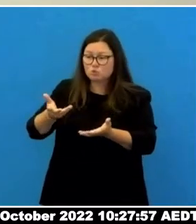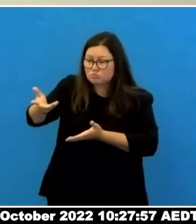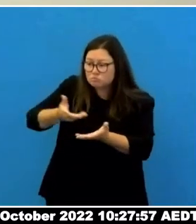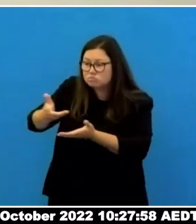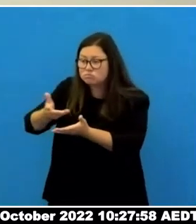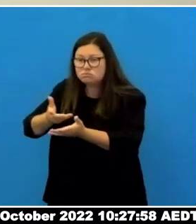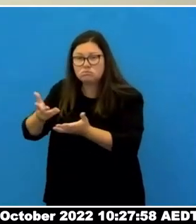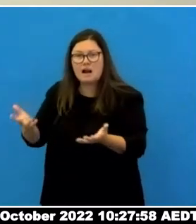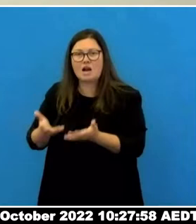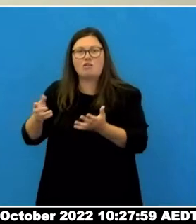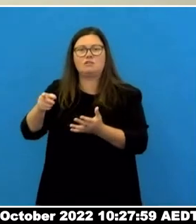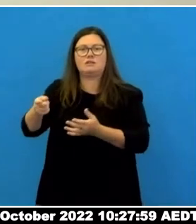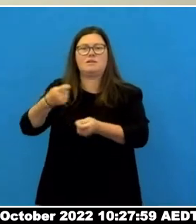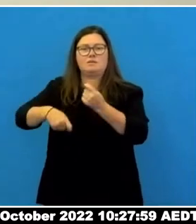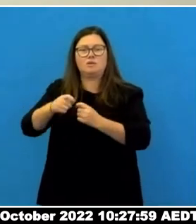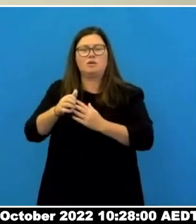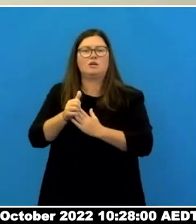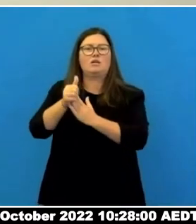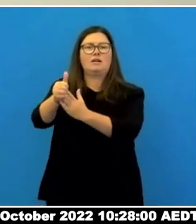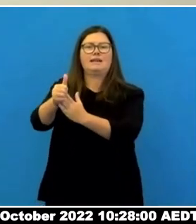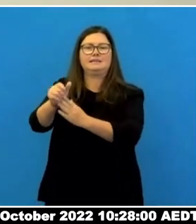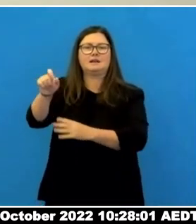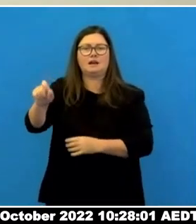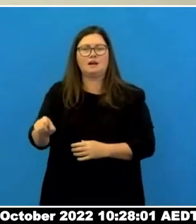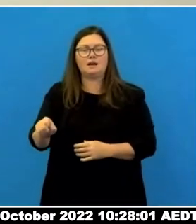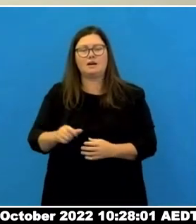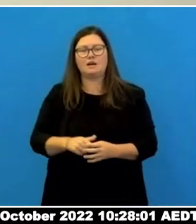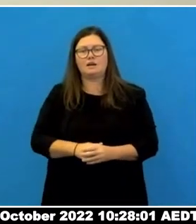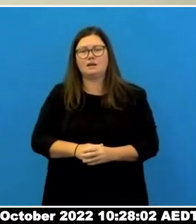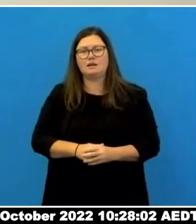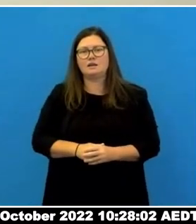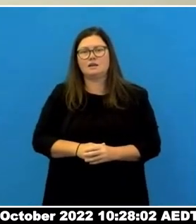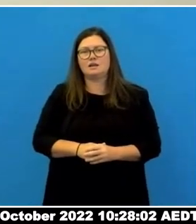project to the community a very clear sense of empathy